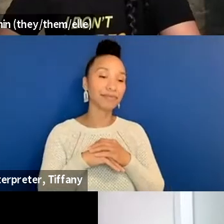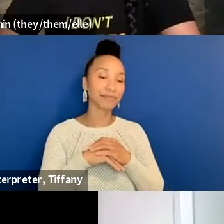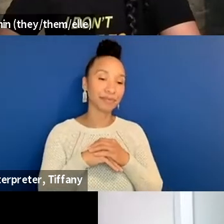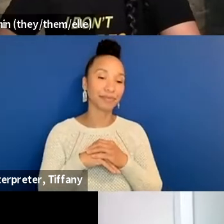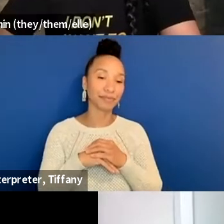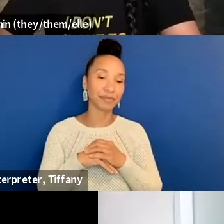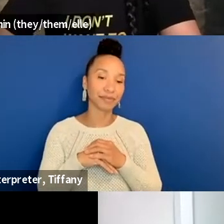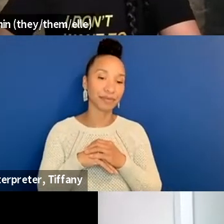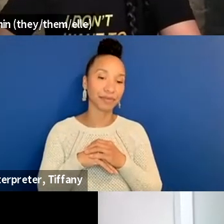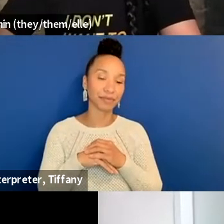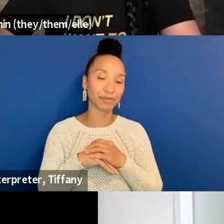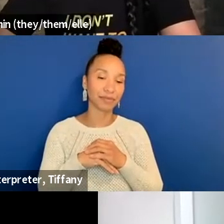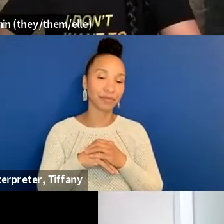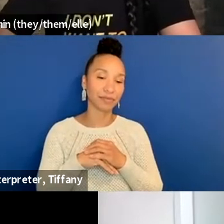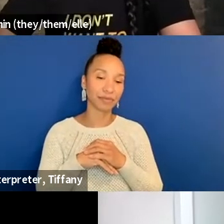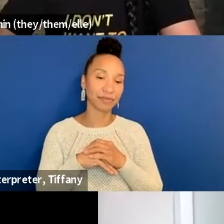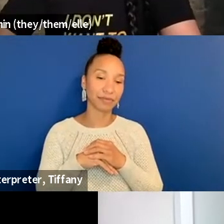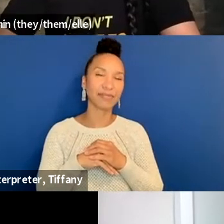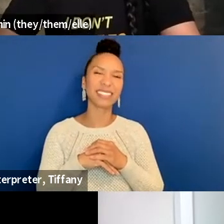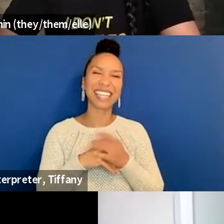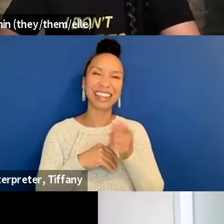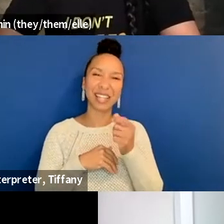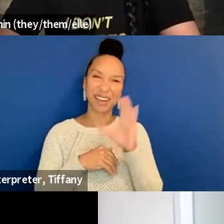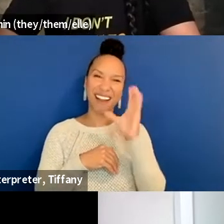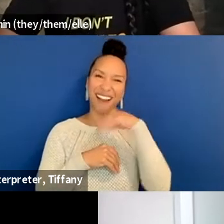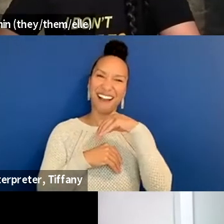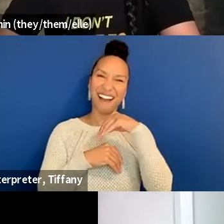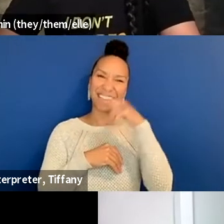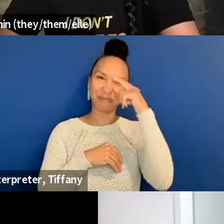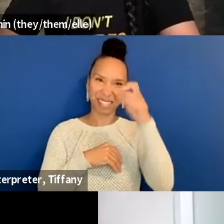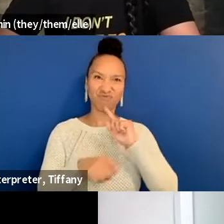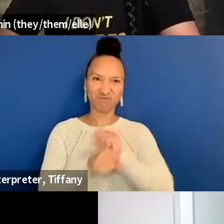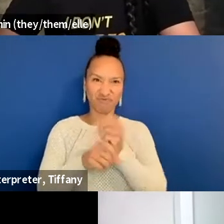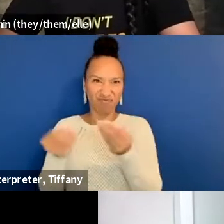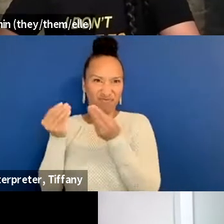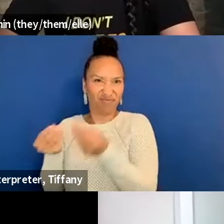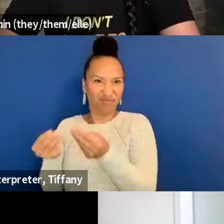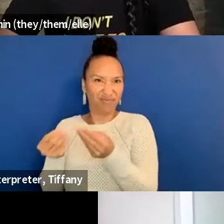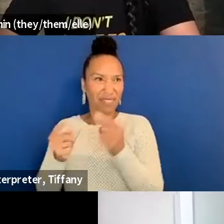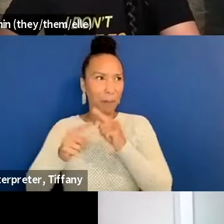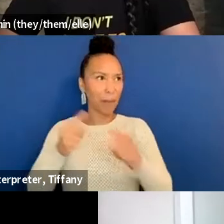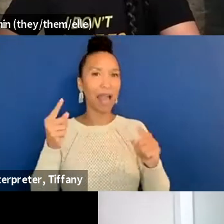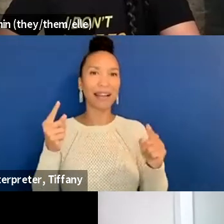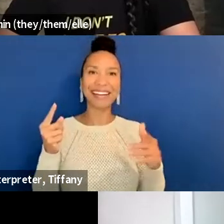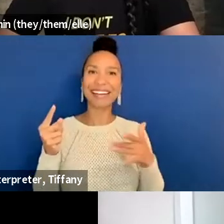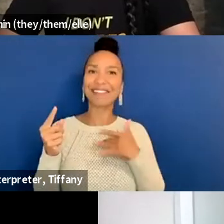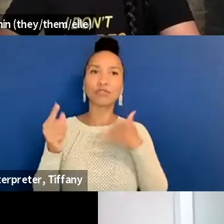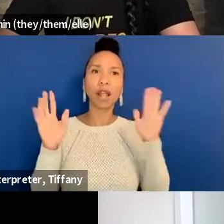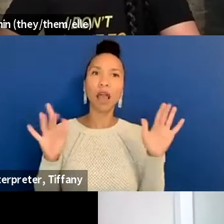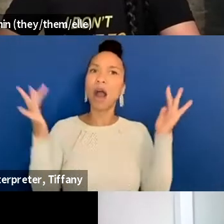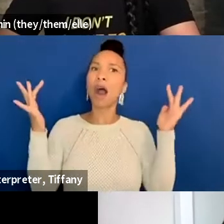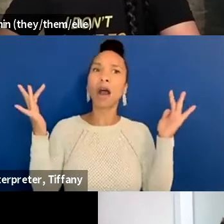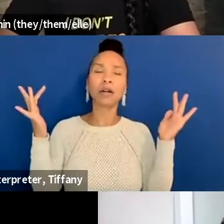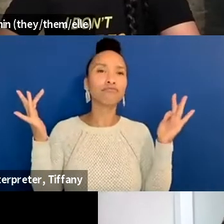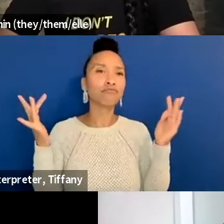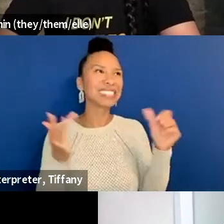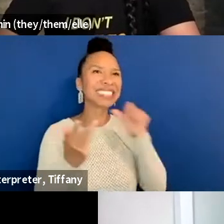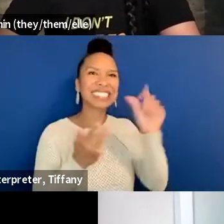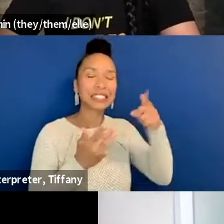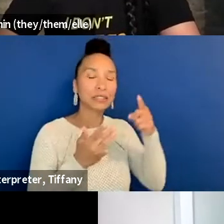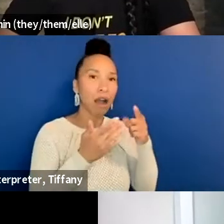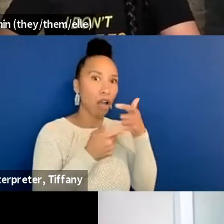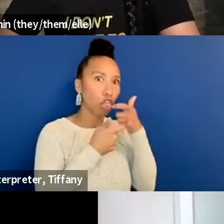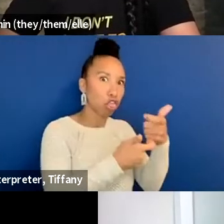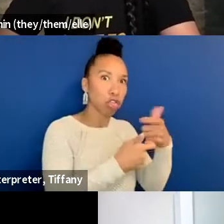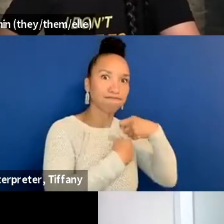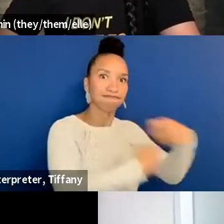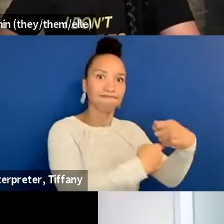Leah (she/her): And I think we also had talked about a lot about having an intentional audience I think in the digital realm it's so easy to kind of passively scroll and consume and so it's really.